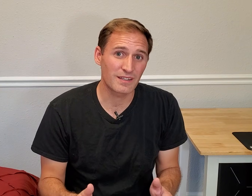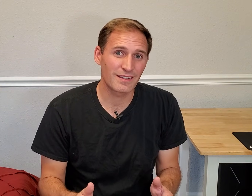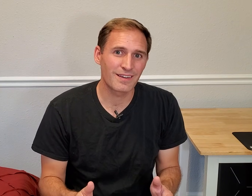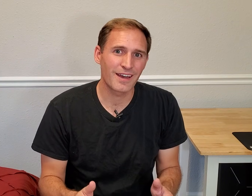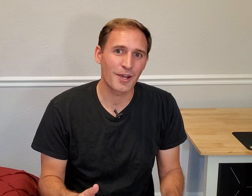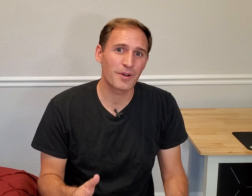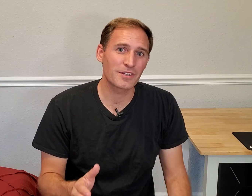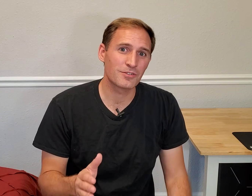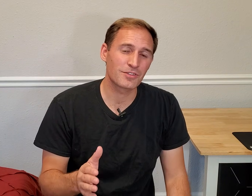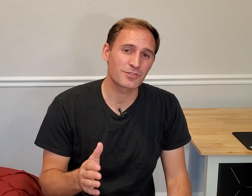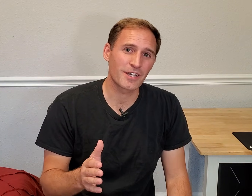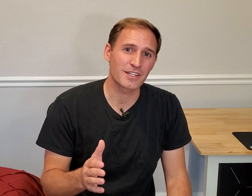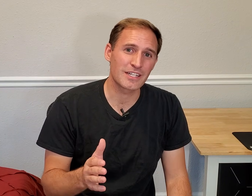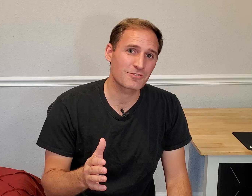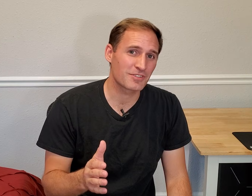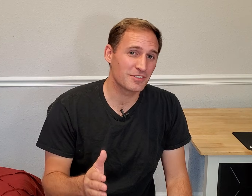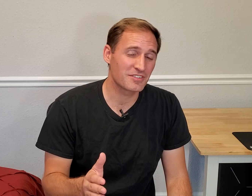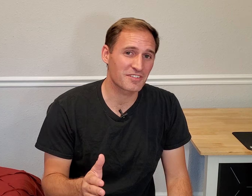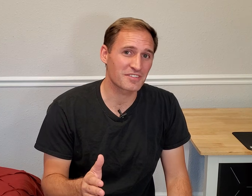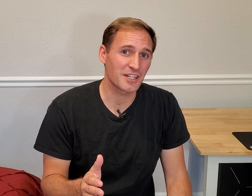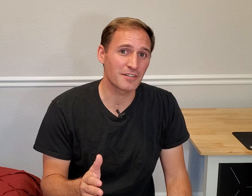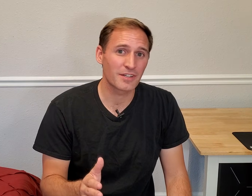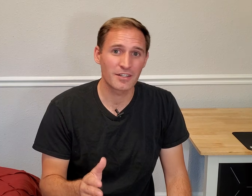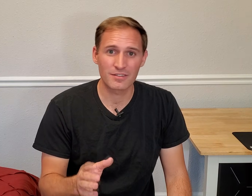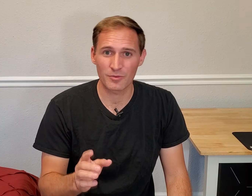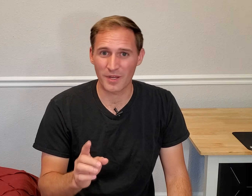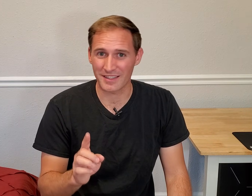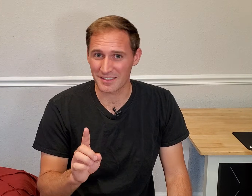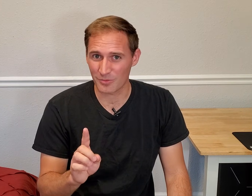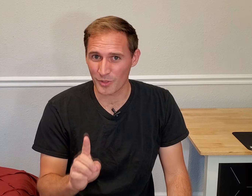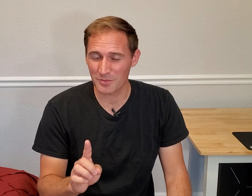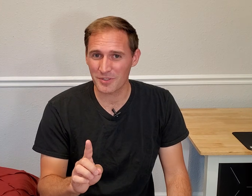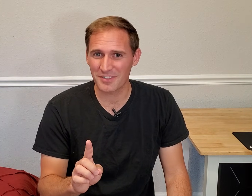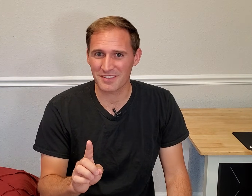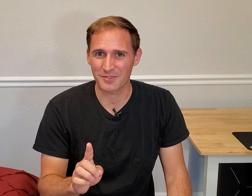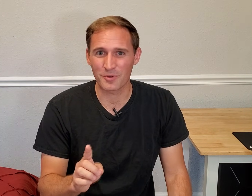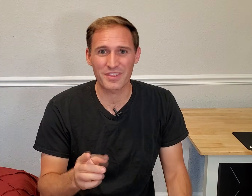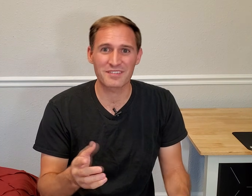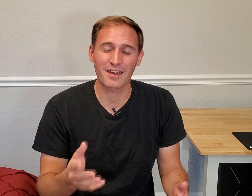I want you to try to introduce yourself to at least one person with the signs